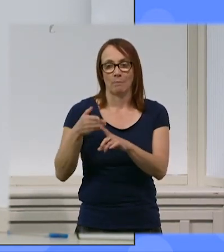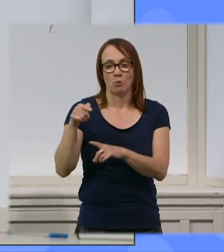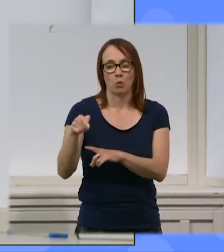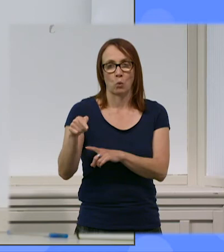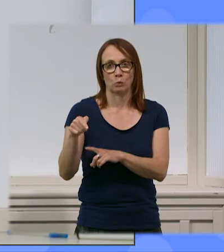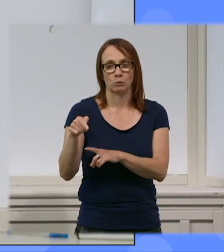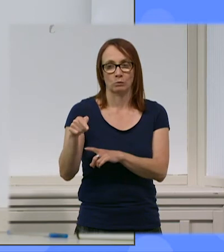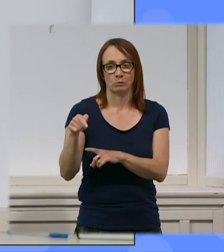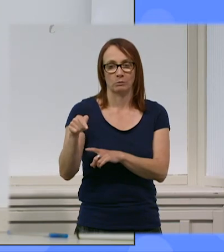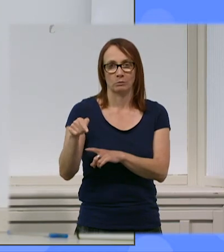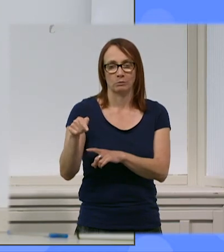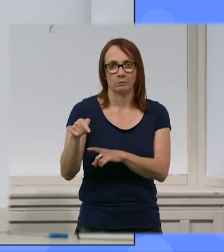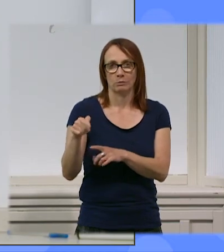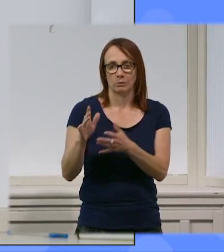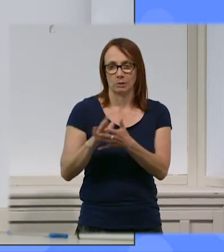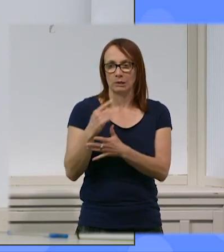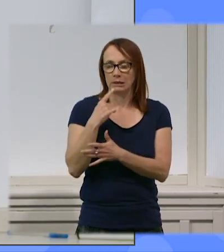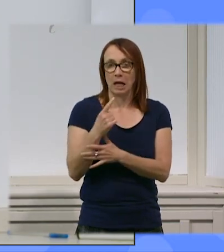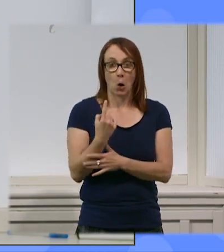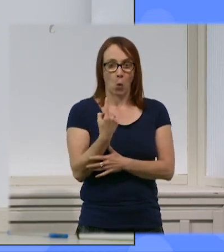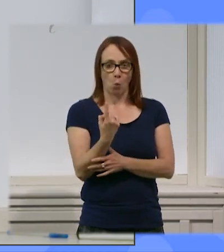because it's clear that no one organization including governments